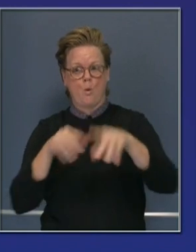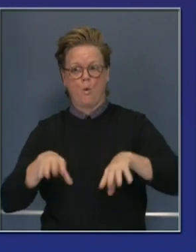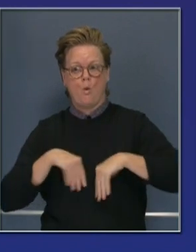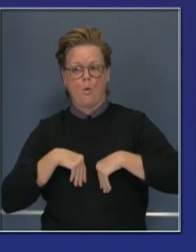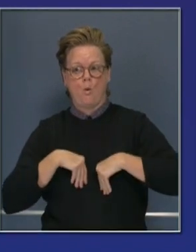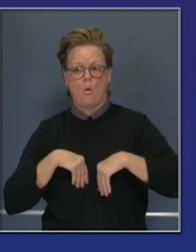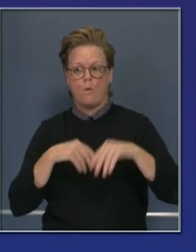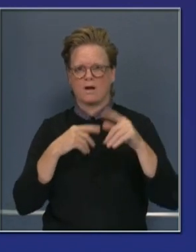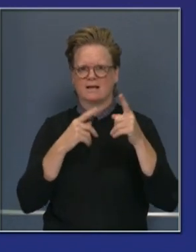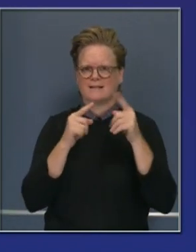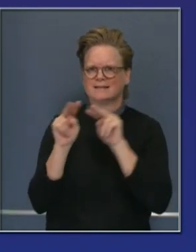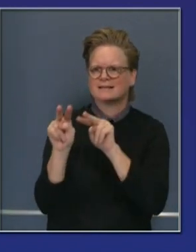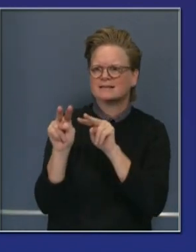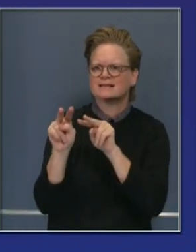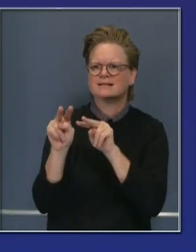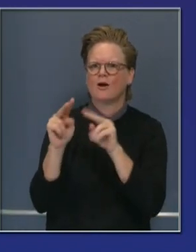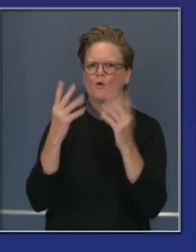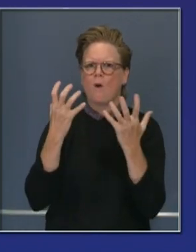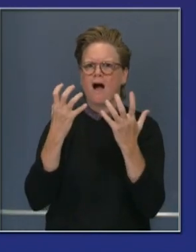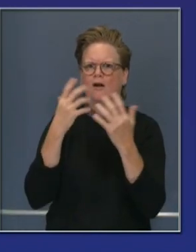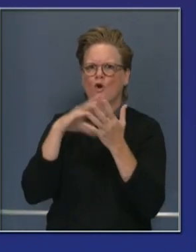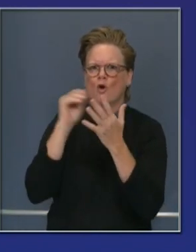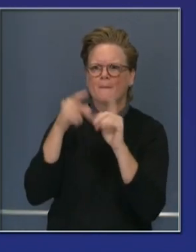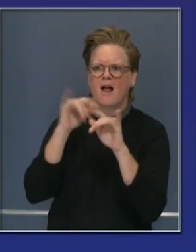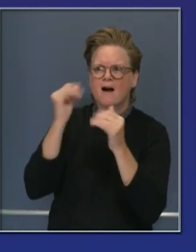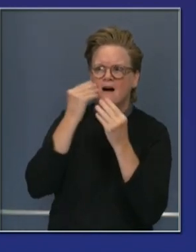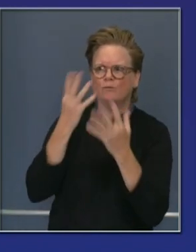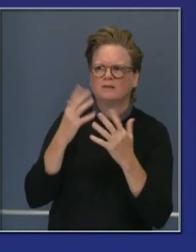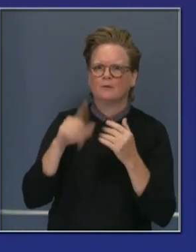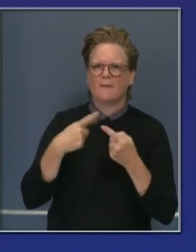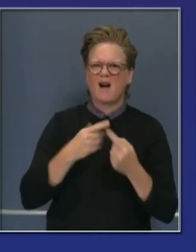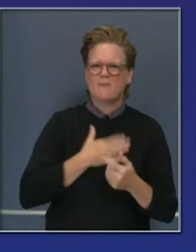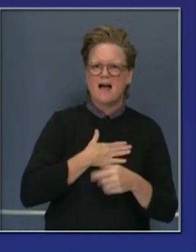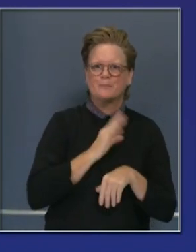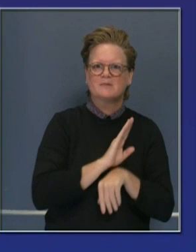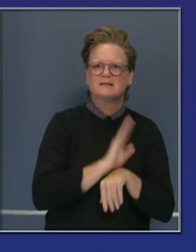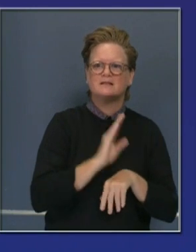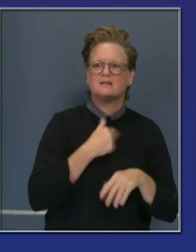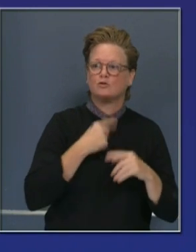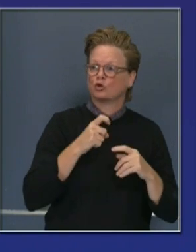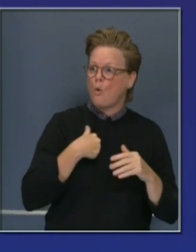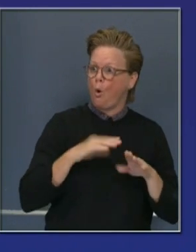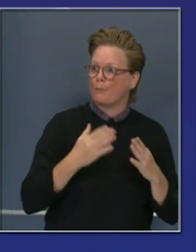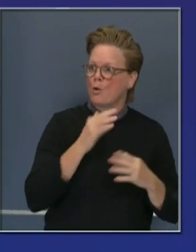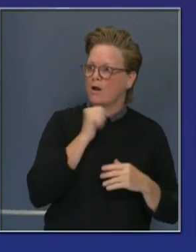OFFICERS BUT ALSO, WITHIN THIS FRAME CLARITY TO THE BUSINESS